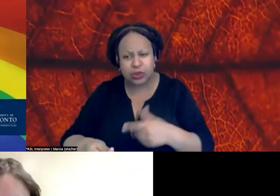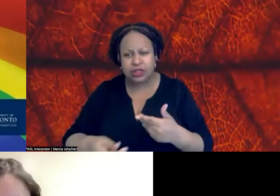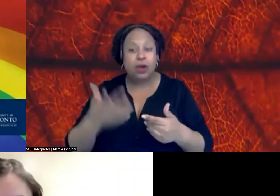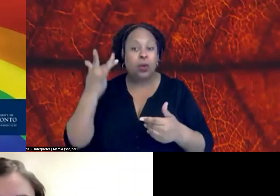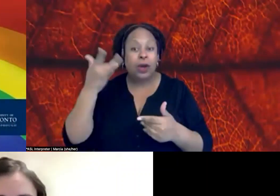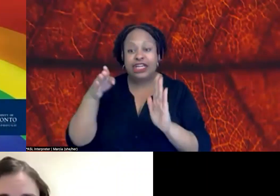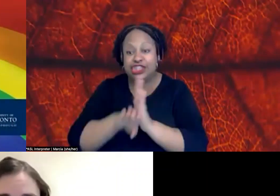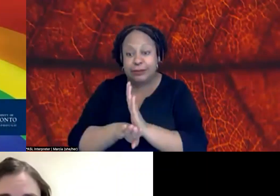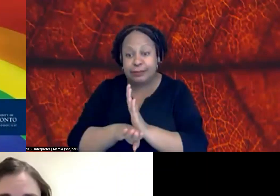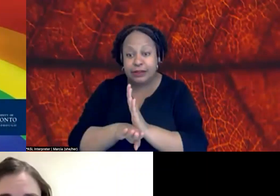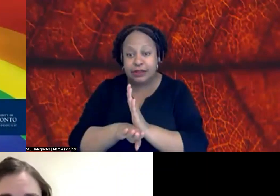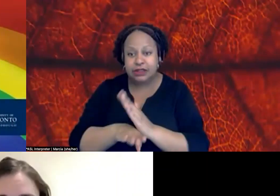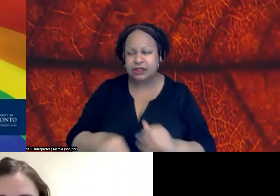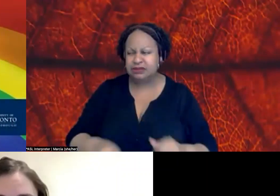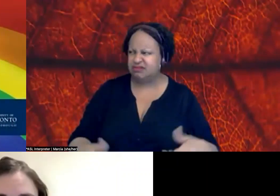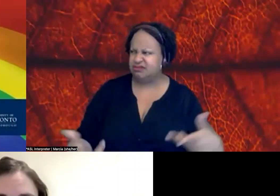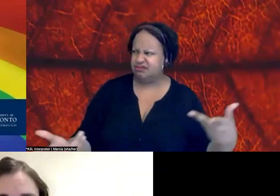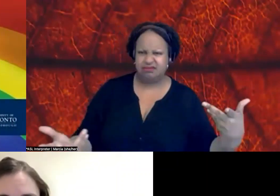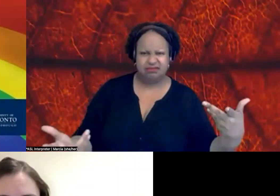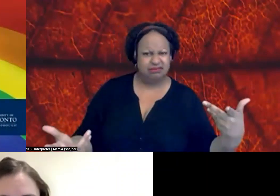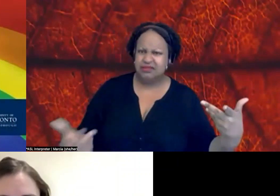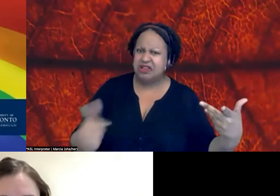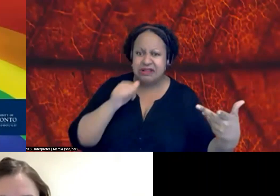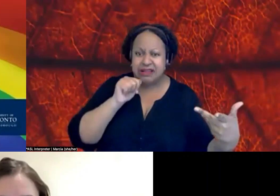And I'm like, no, it's not working.